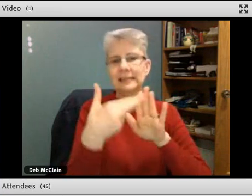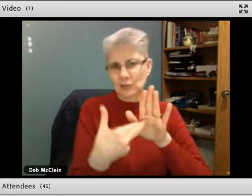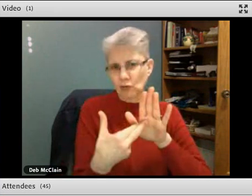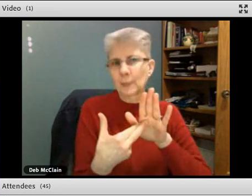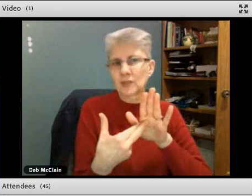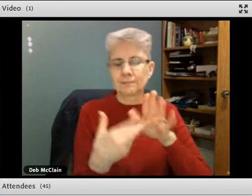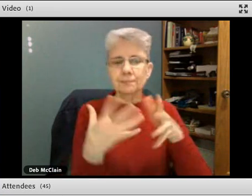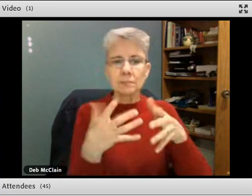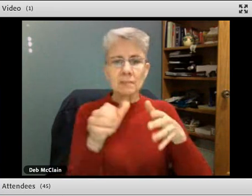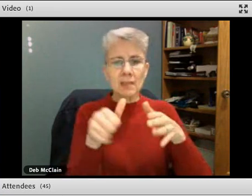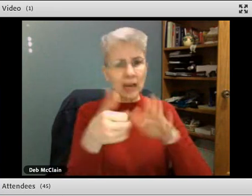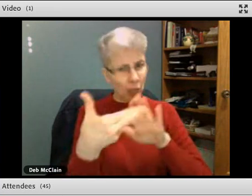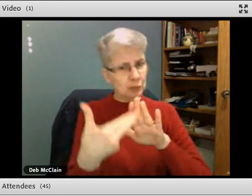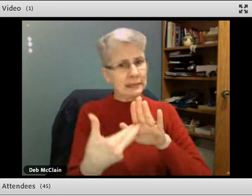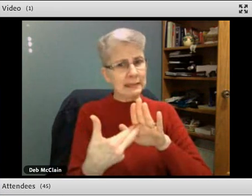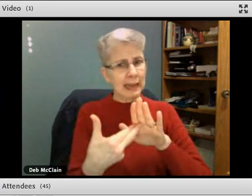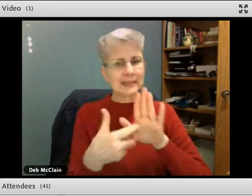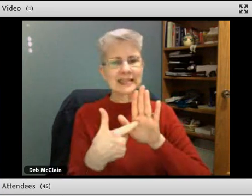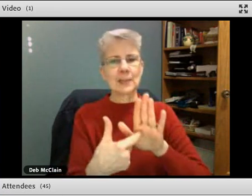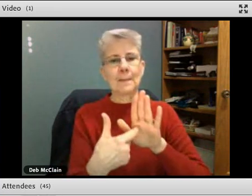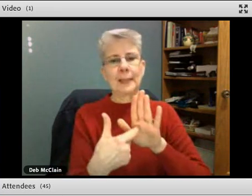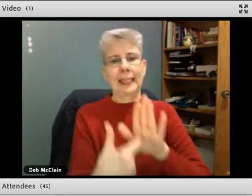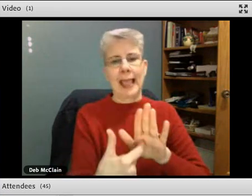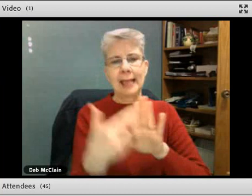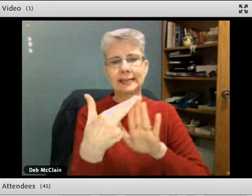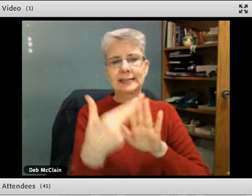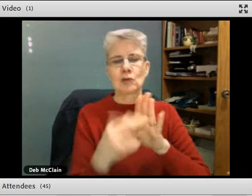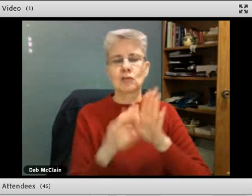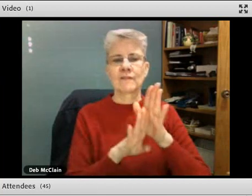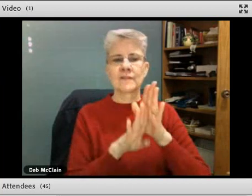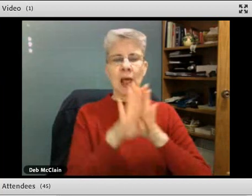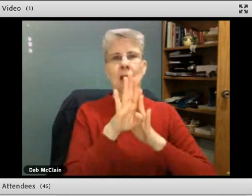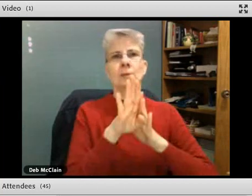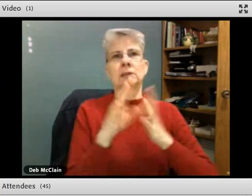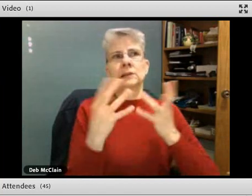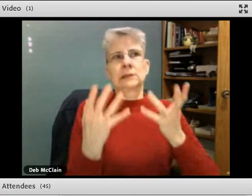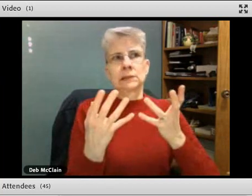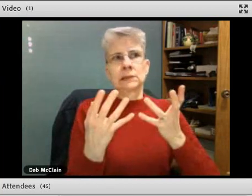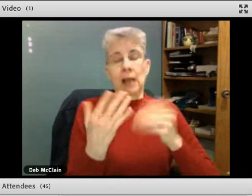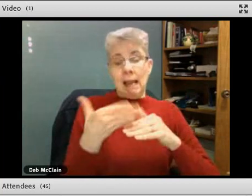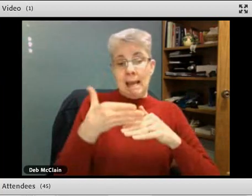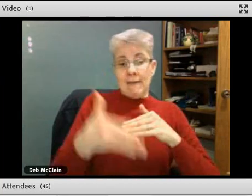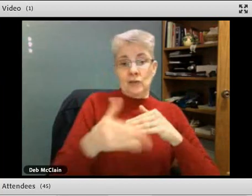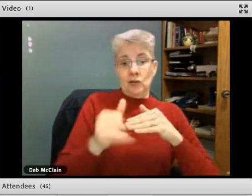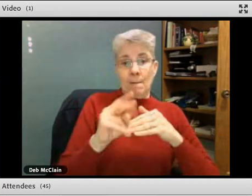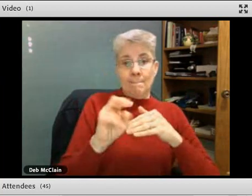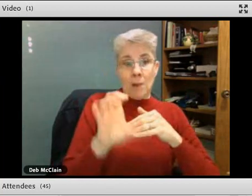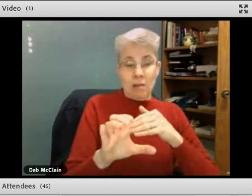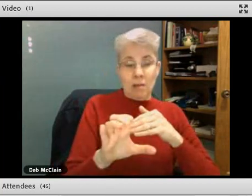a display standard that was developed after MARC, partly to work with MARC,